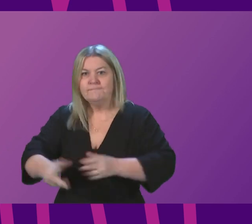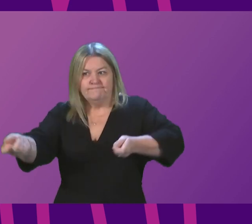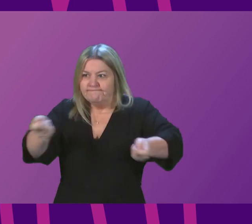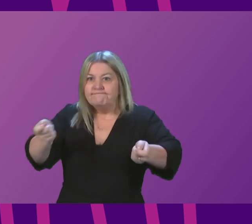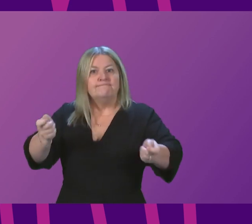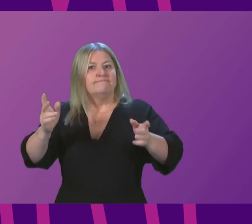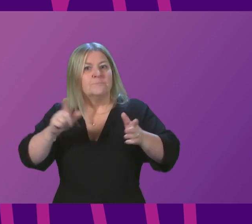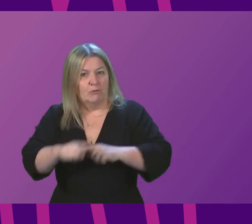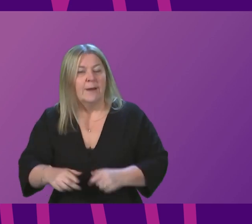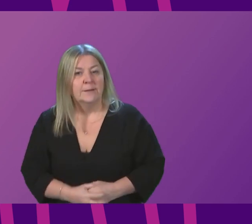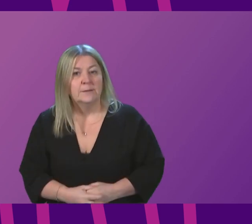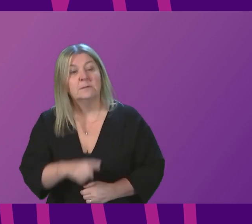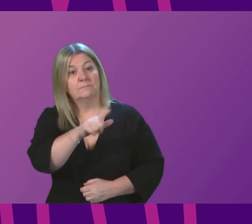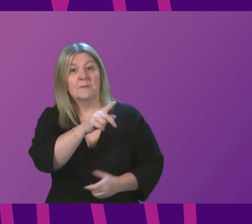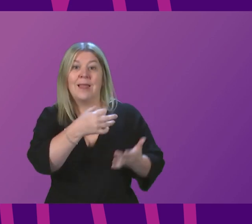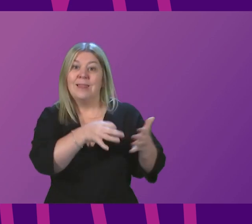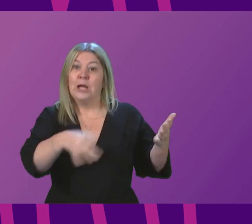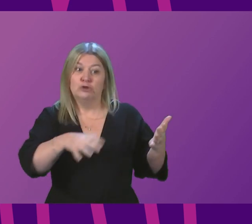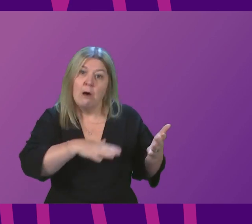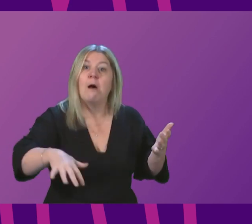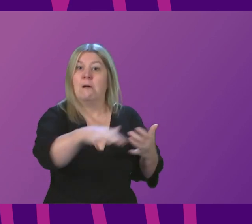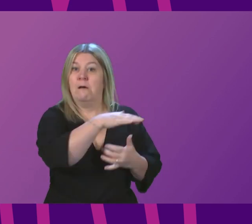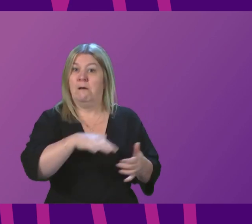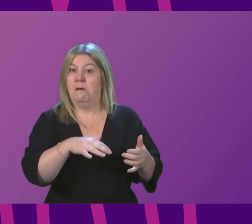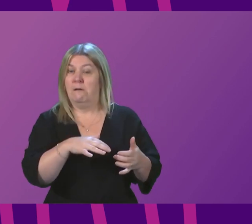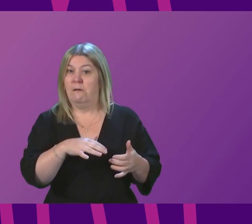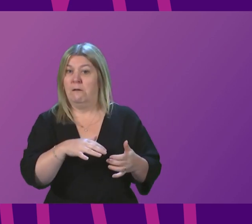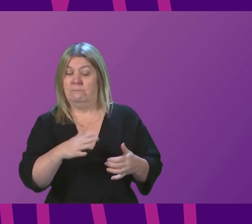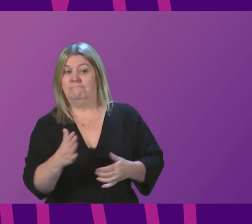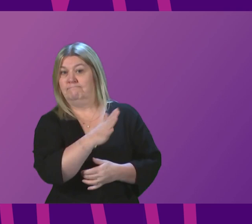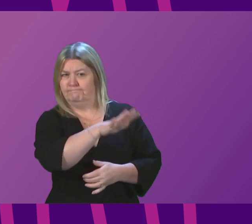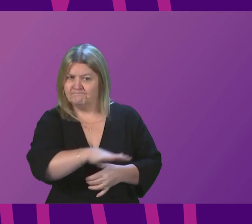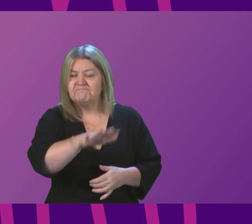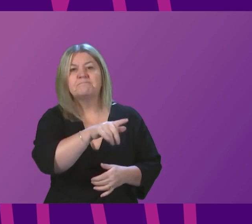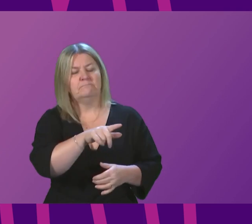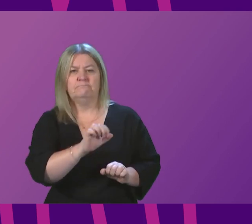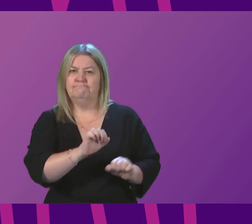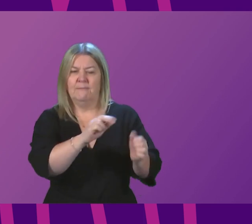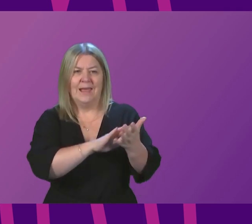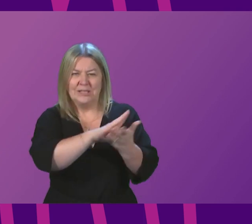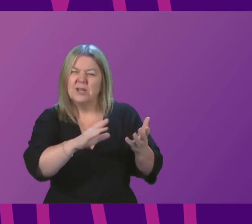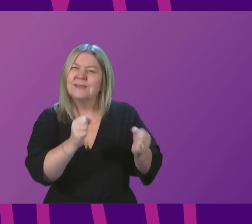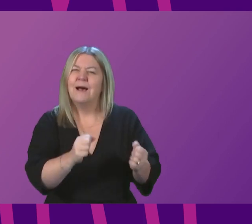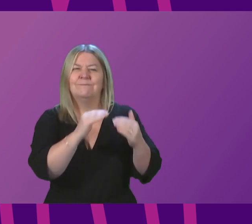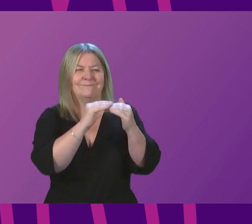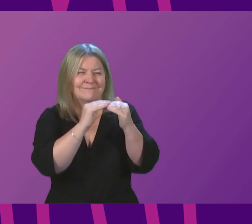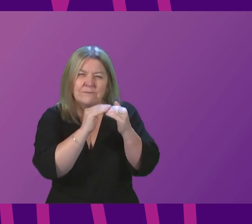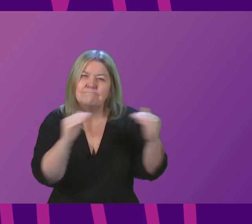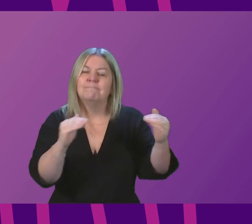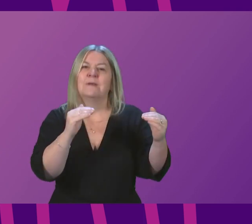NHS Lanarkshire has operationalised level 2 of its general practitioner escalation framework.